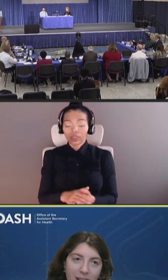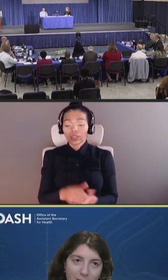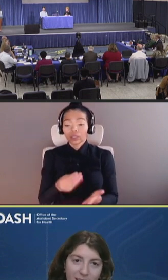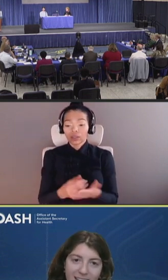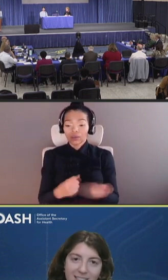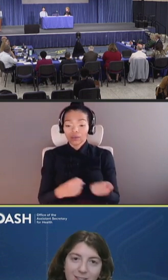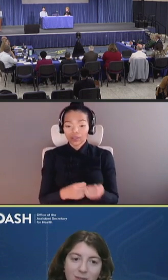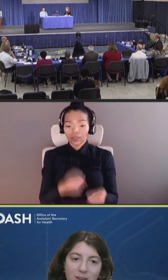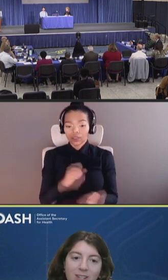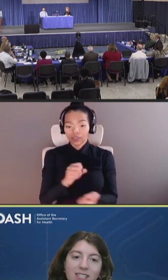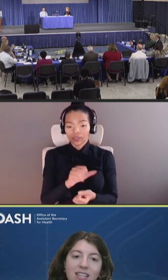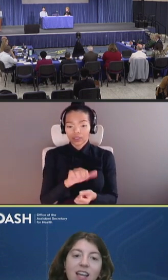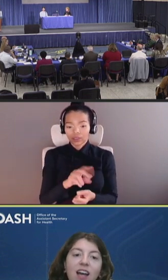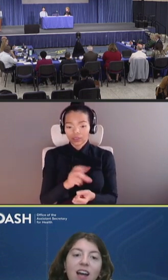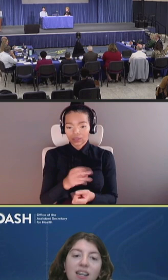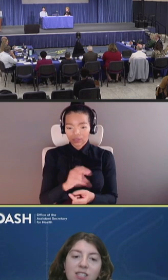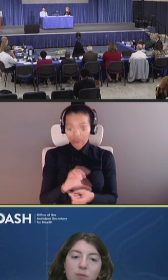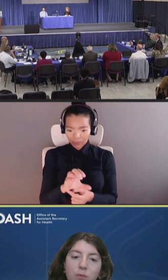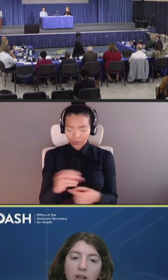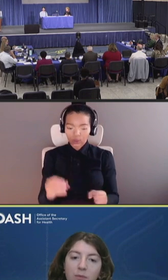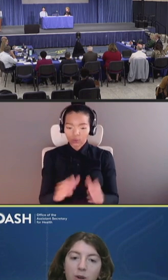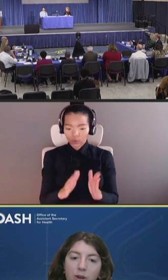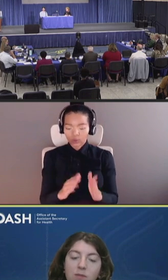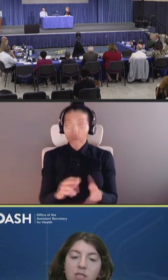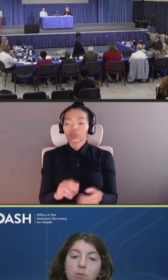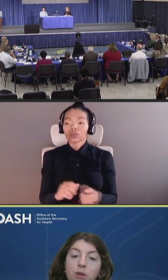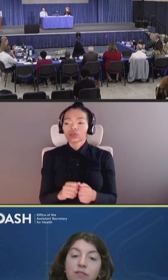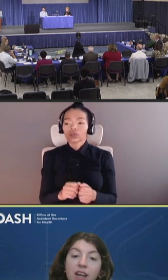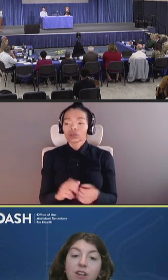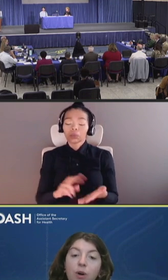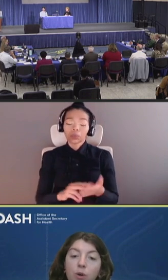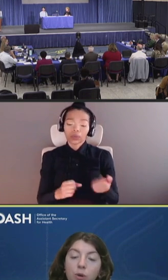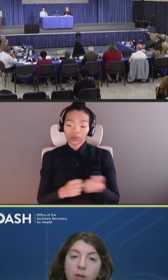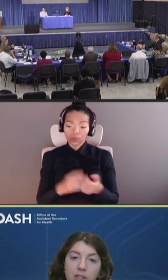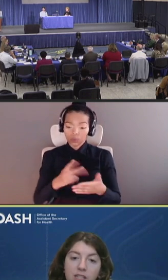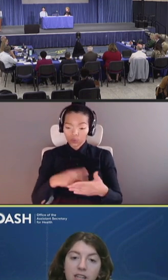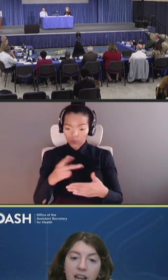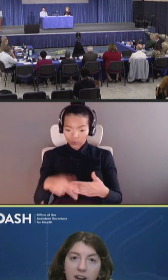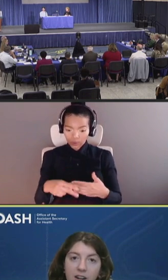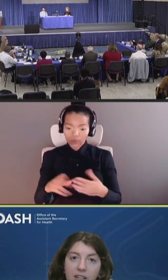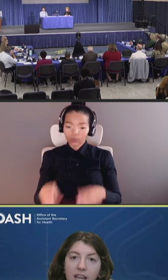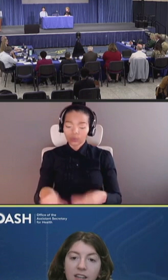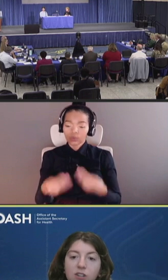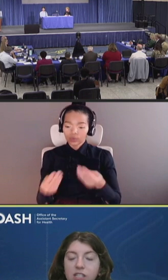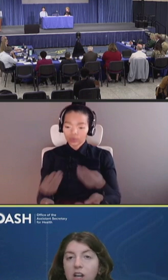our last two speakers, supporting programs that provide whole person care can increase